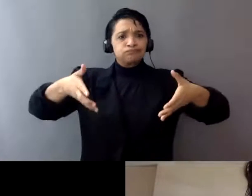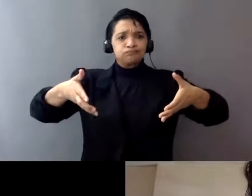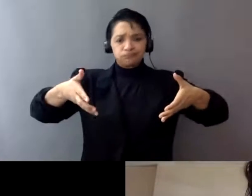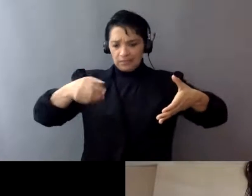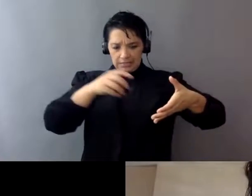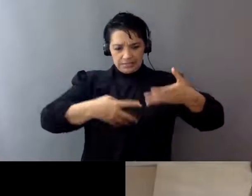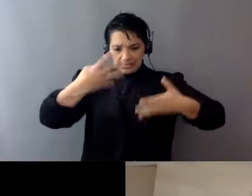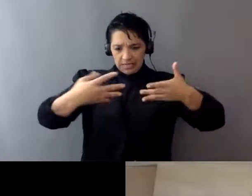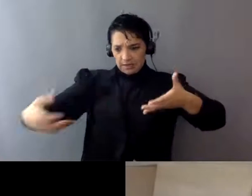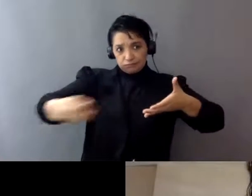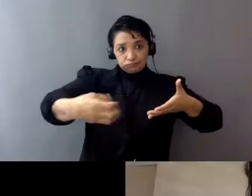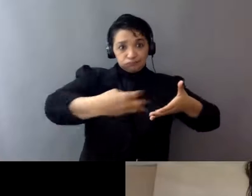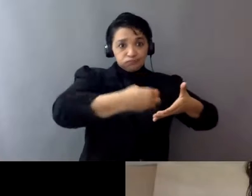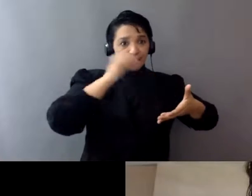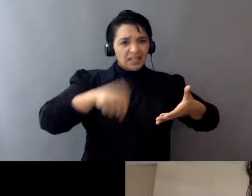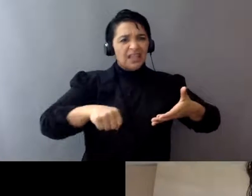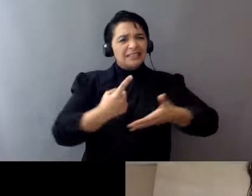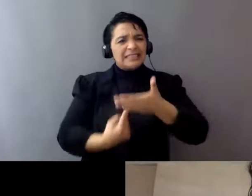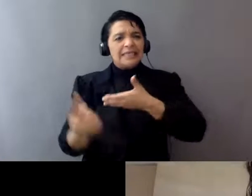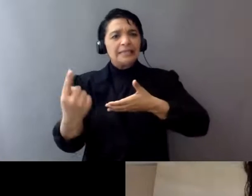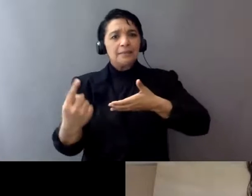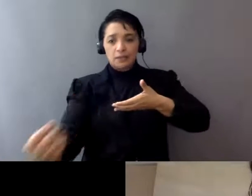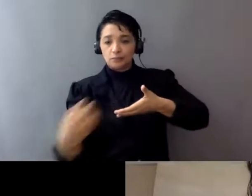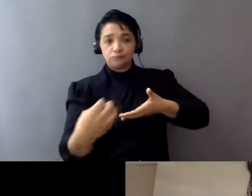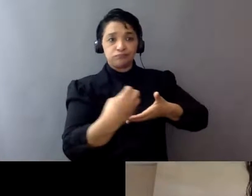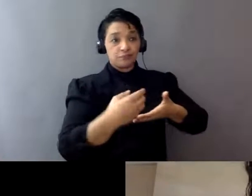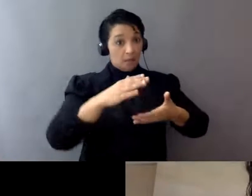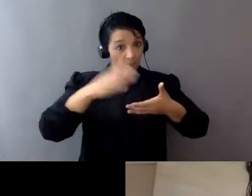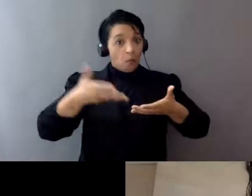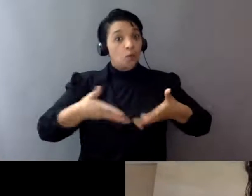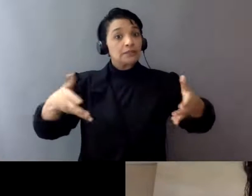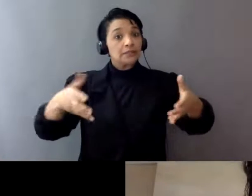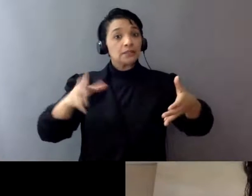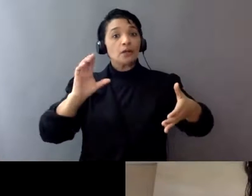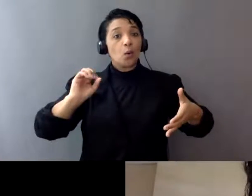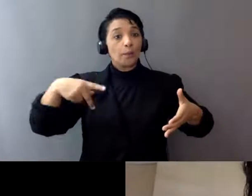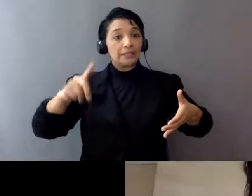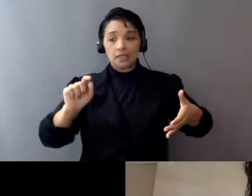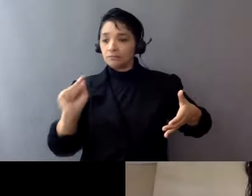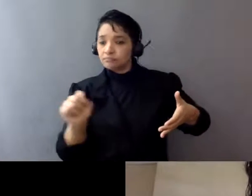conducted, this way you're also fed with a wider pool of data from OPDs and persons with